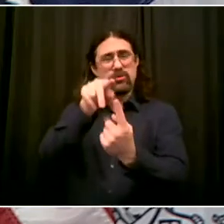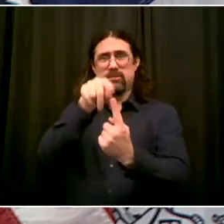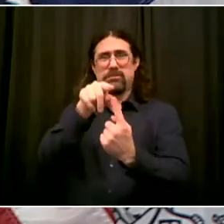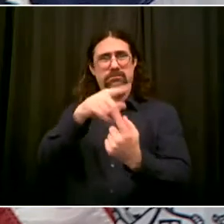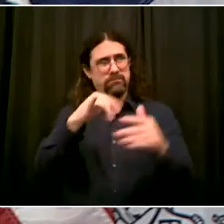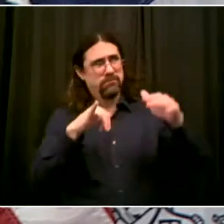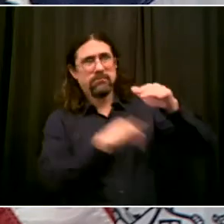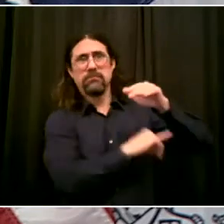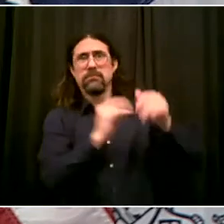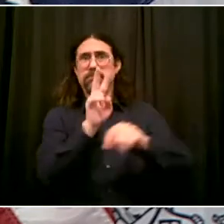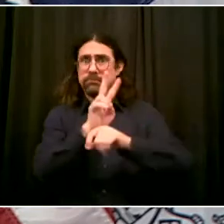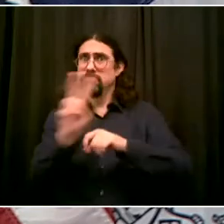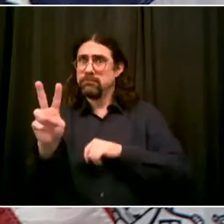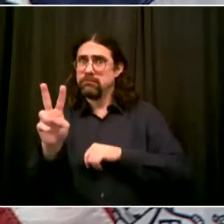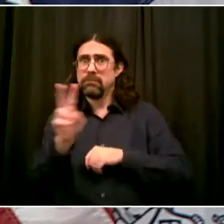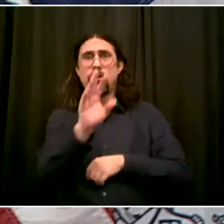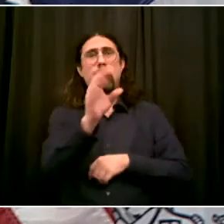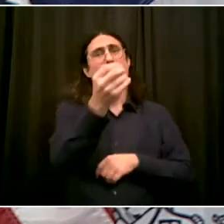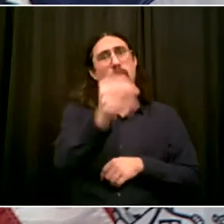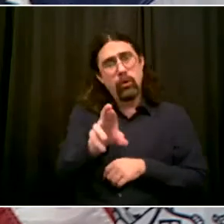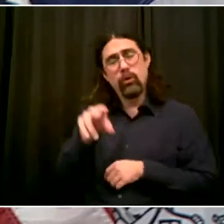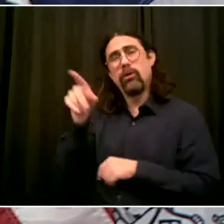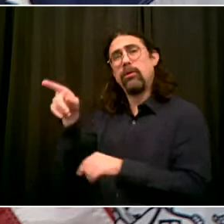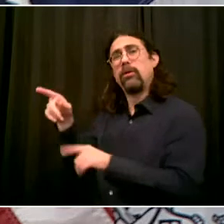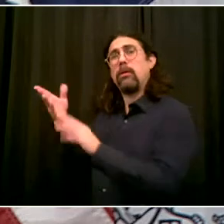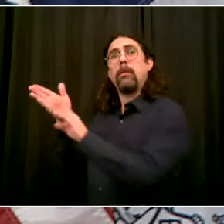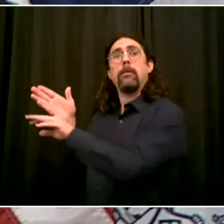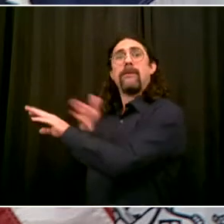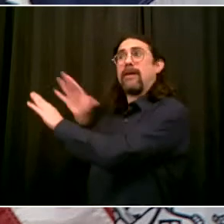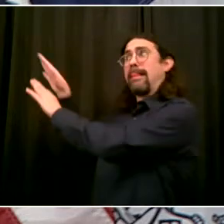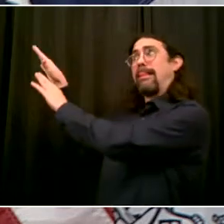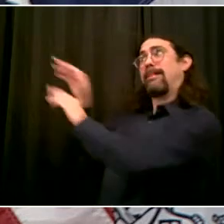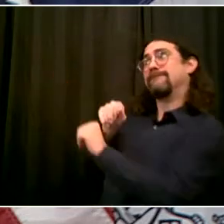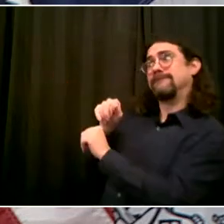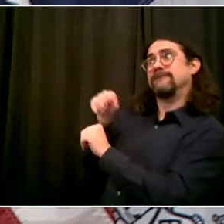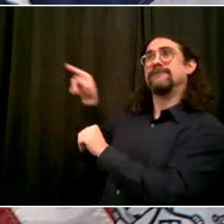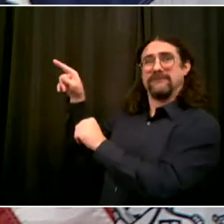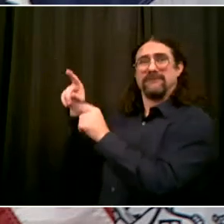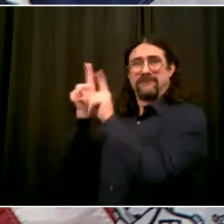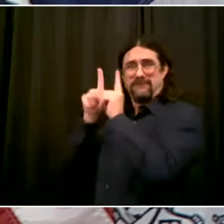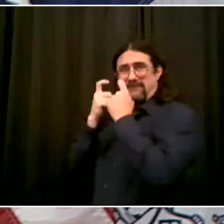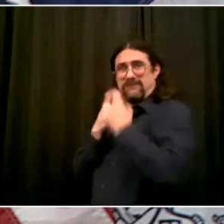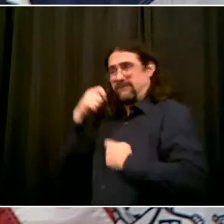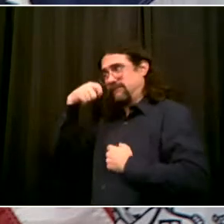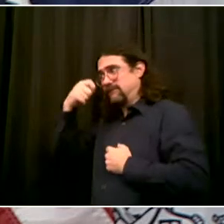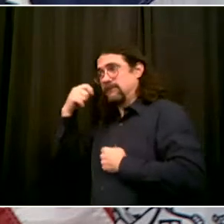AND YOU DON'T SUCCEED WITH THAT, YOU HAVE TO BE IN QUARANTINE. SO WHAT WE'RE